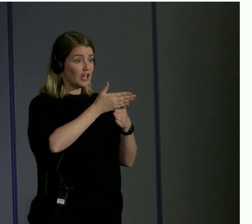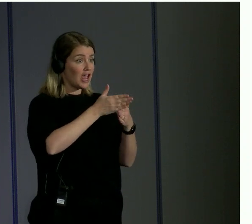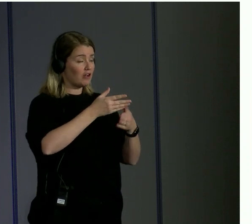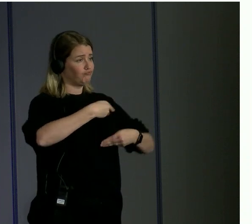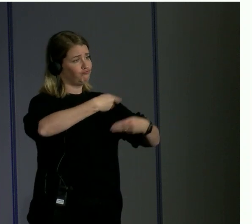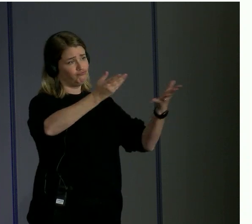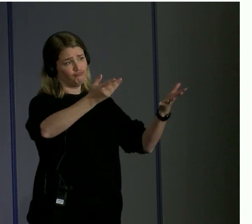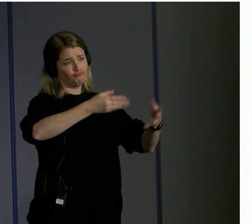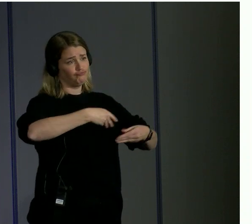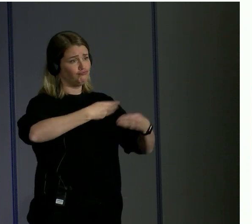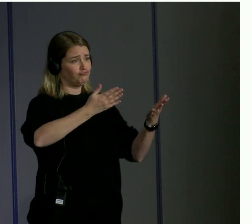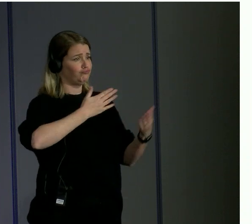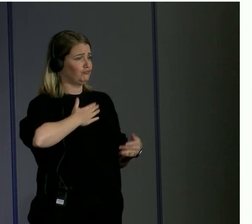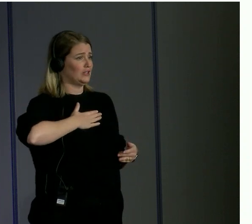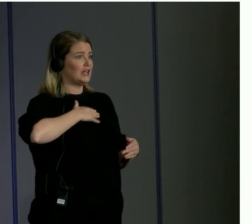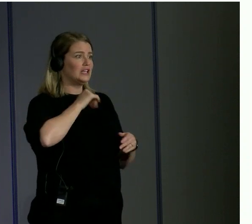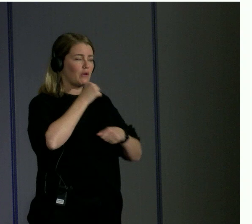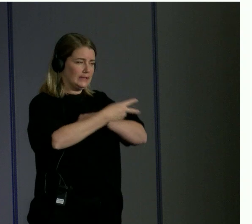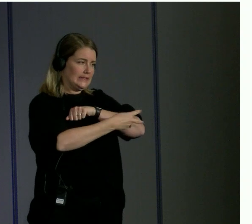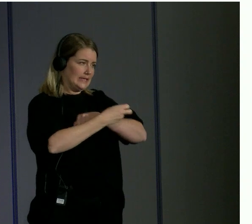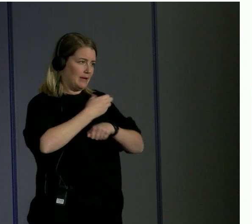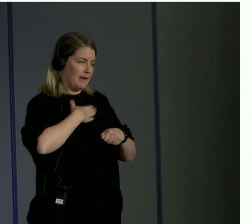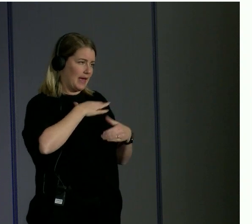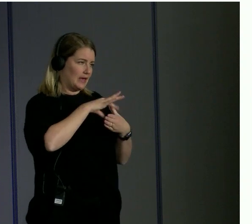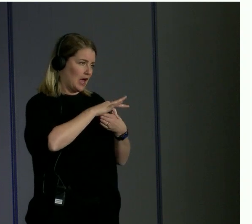care. Please just don't steal my content and rebrand it to your own.